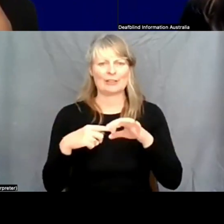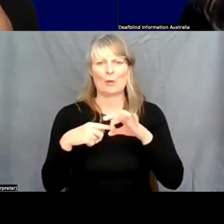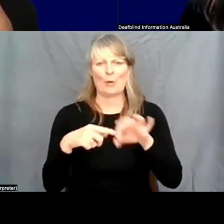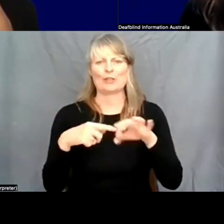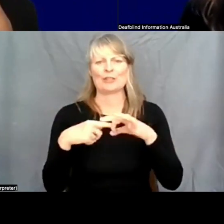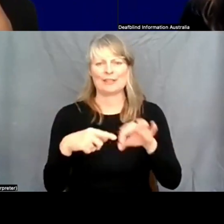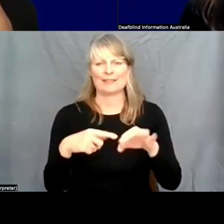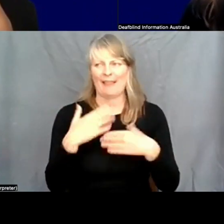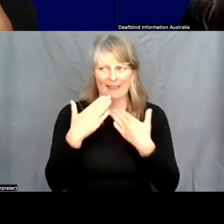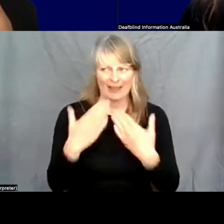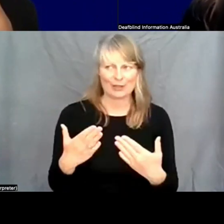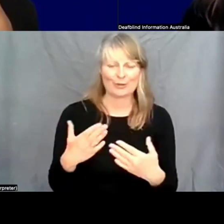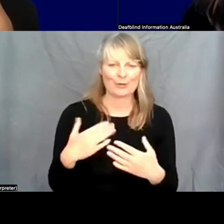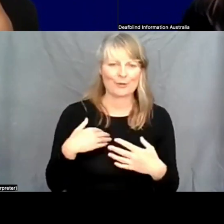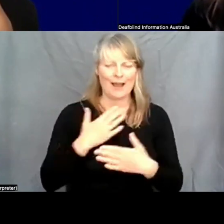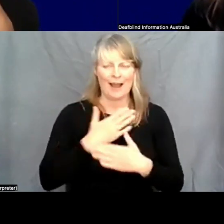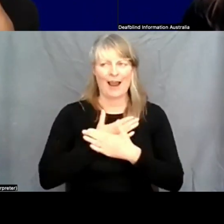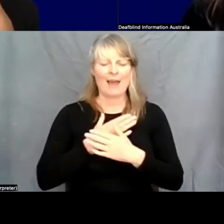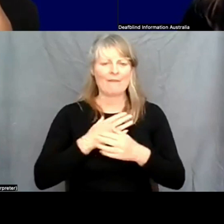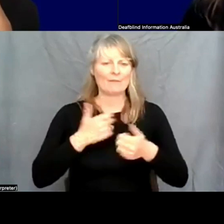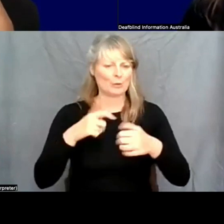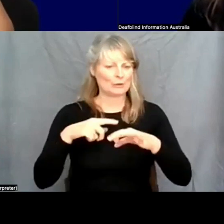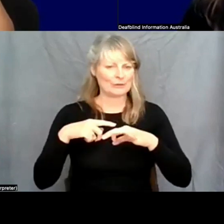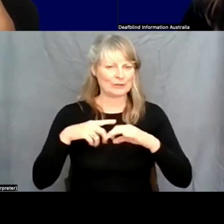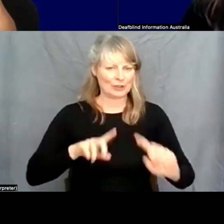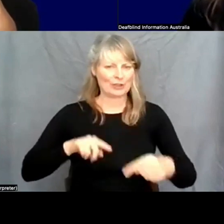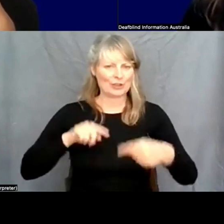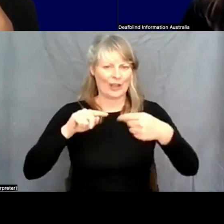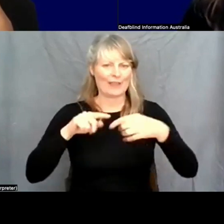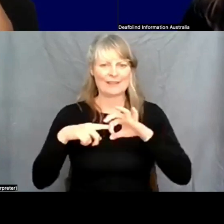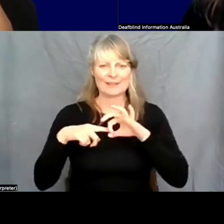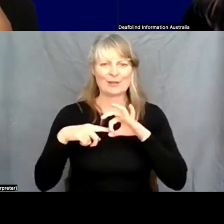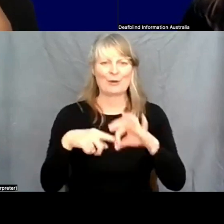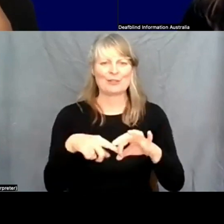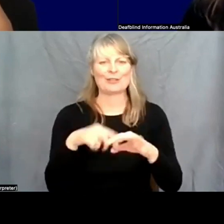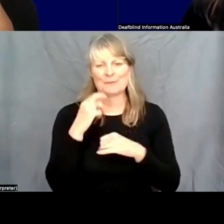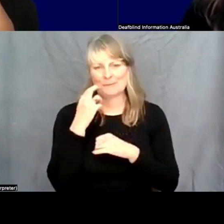challenging question which I can guarantee that anyone, when I work with Merry, is going to